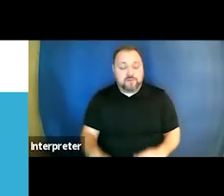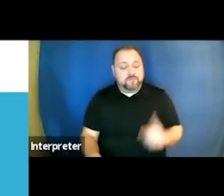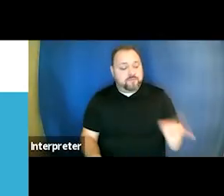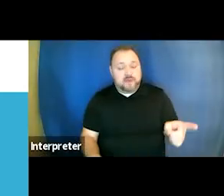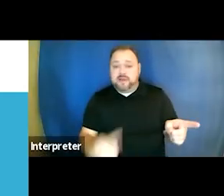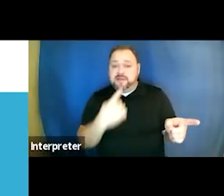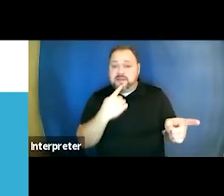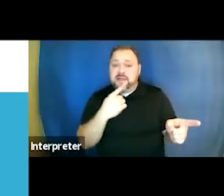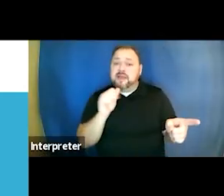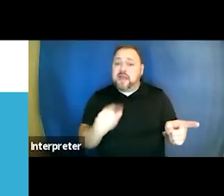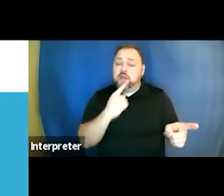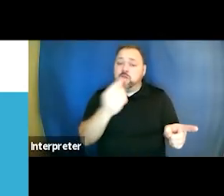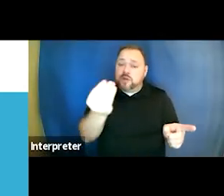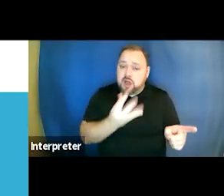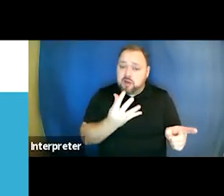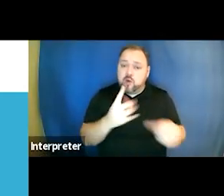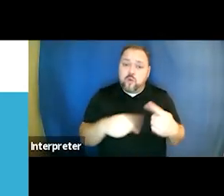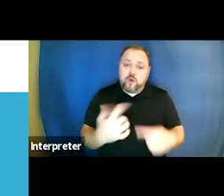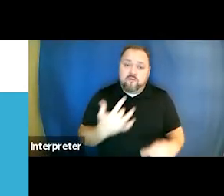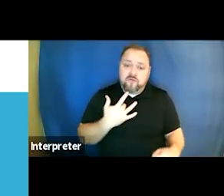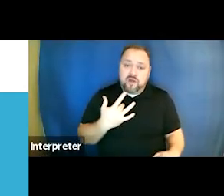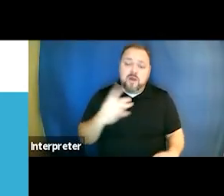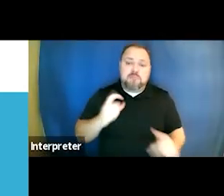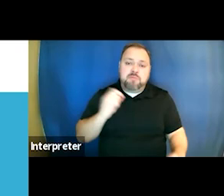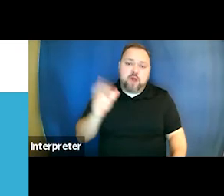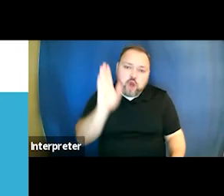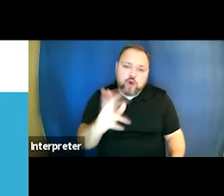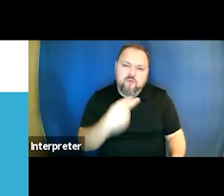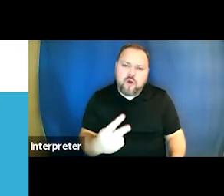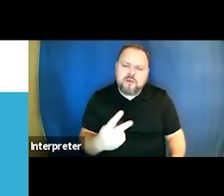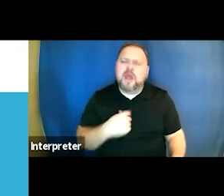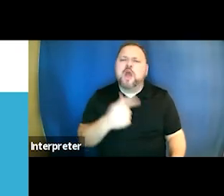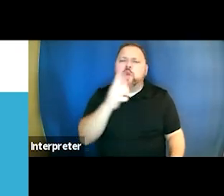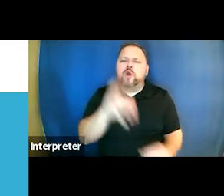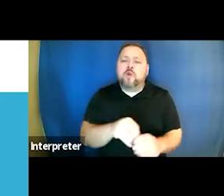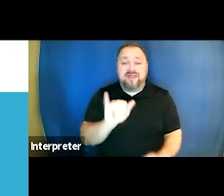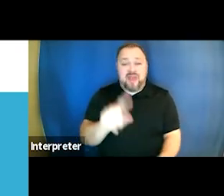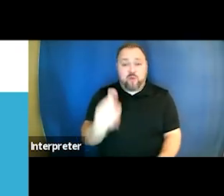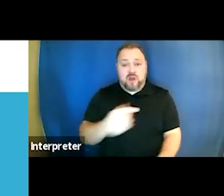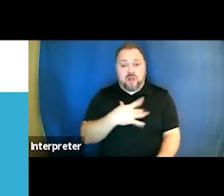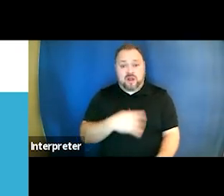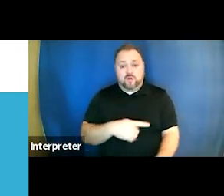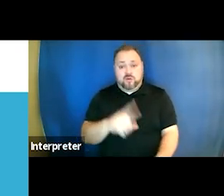us about when you felt your voice was heard and who included you? I'd like to direct this question to James Johnson,